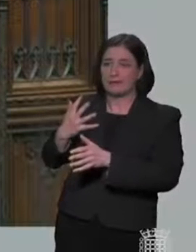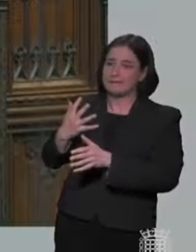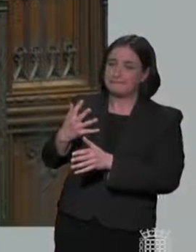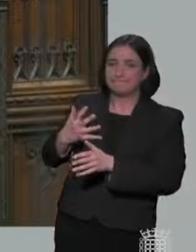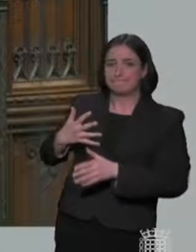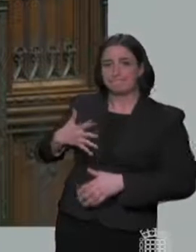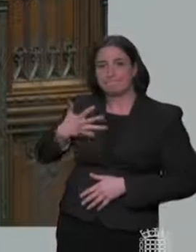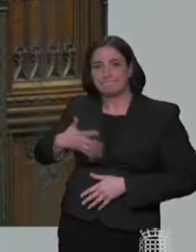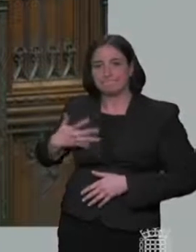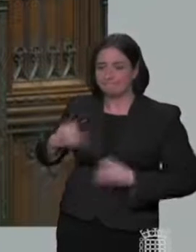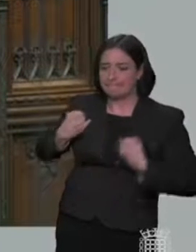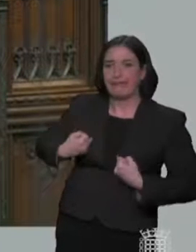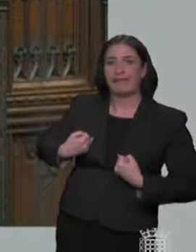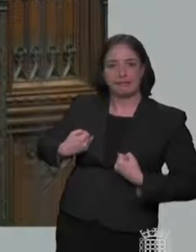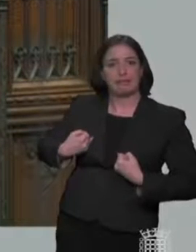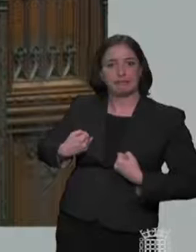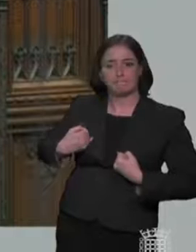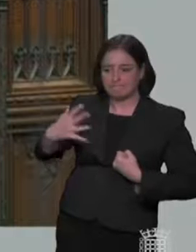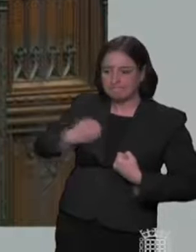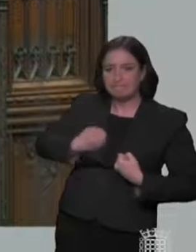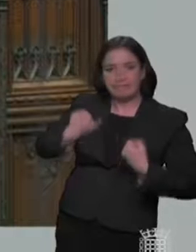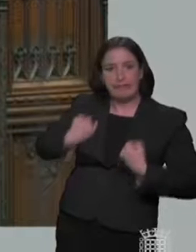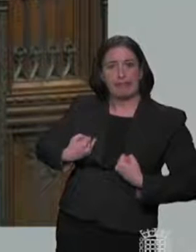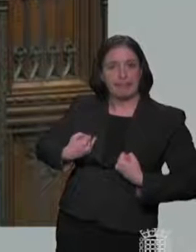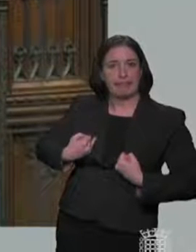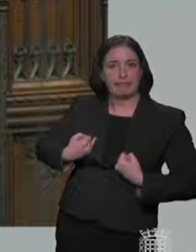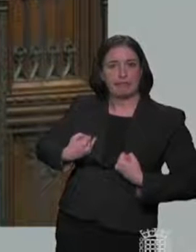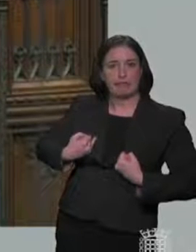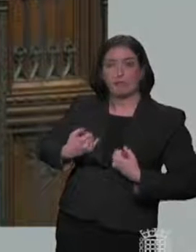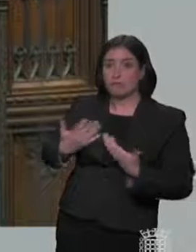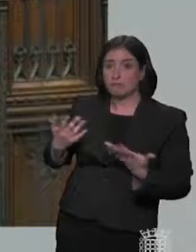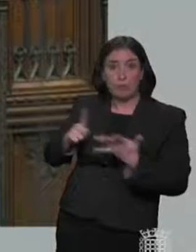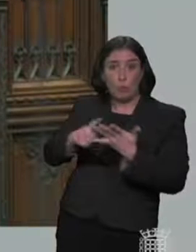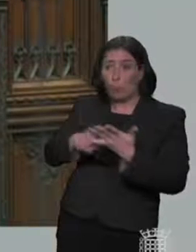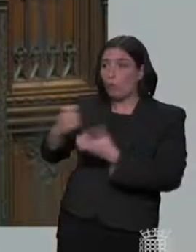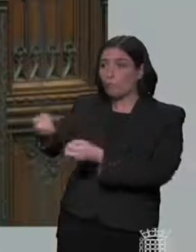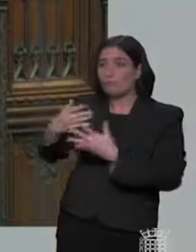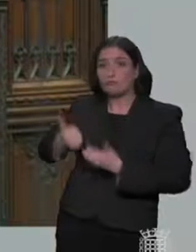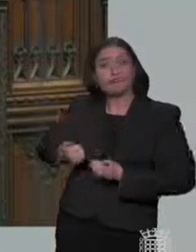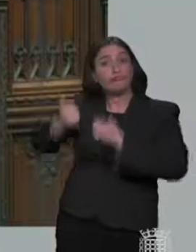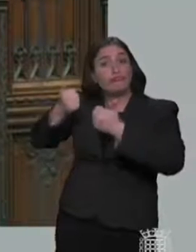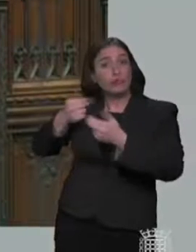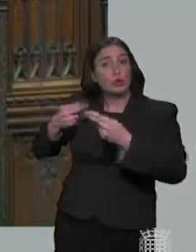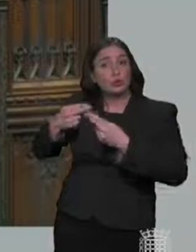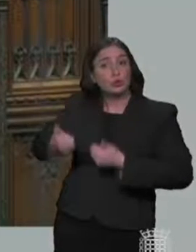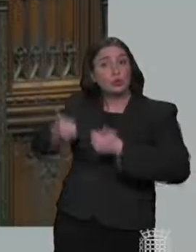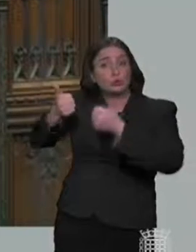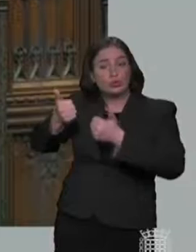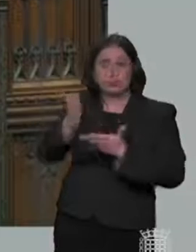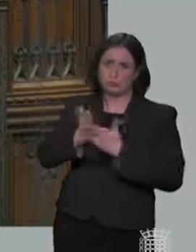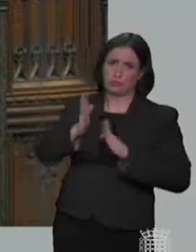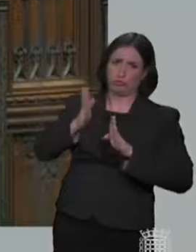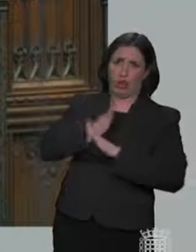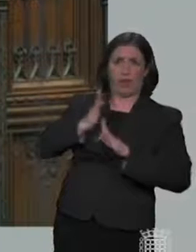it may be but whether good or bad it's certainly personal perhaps some of the most